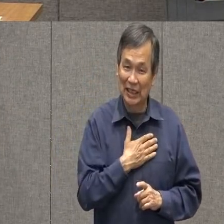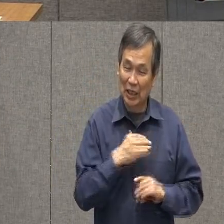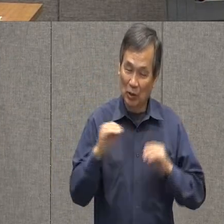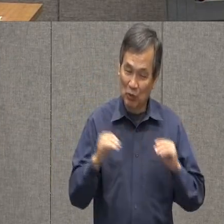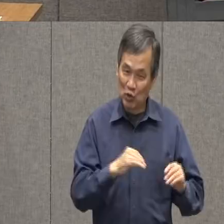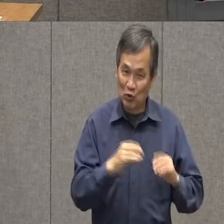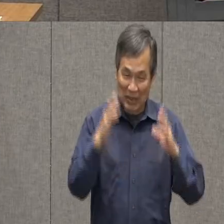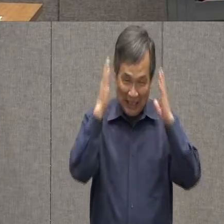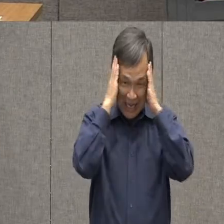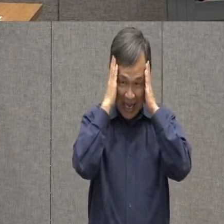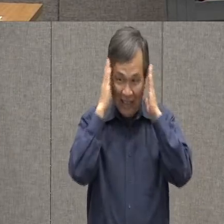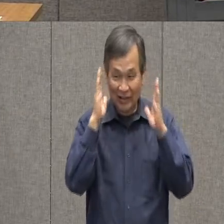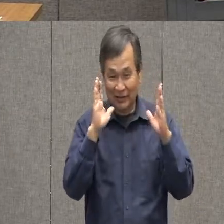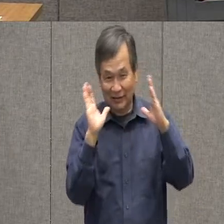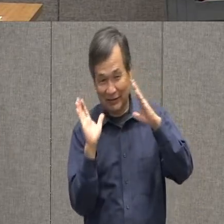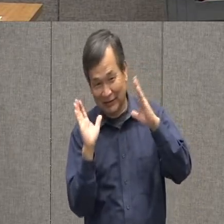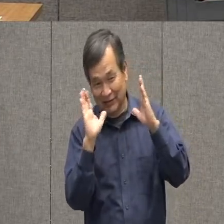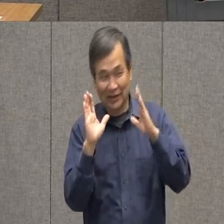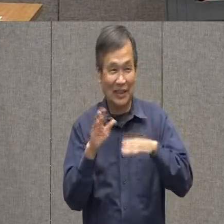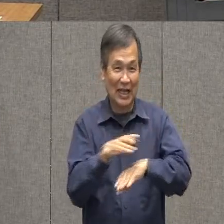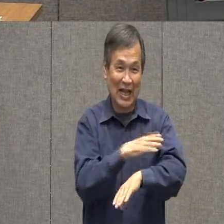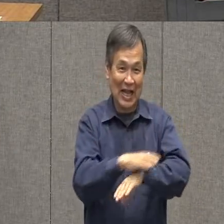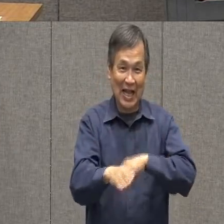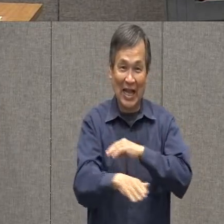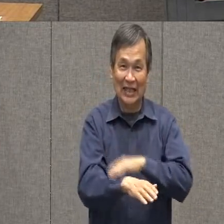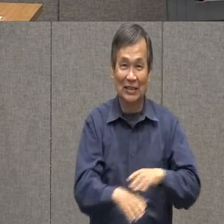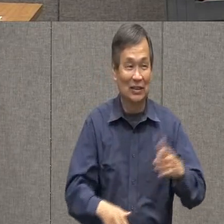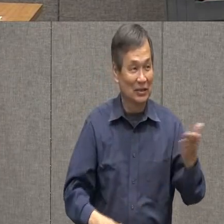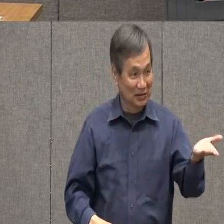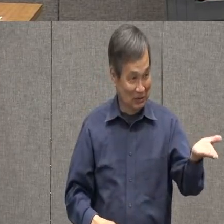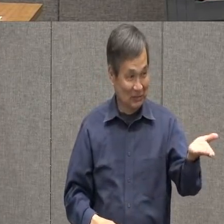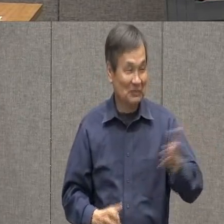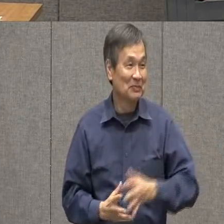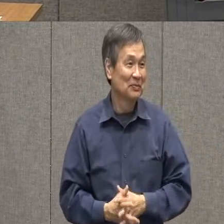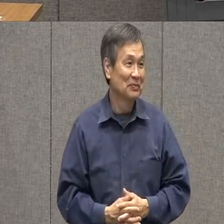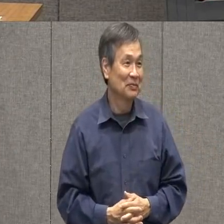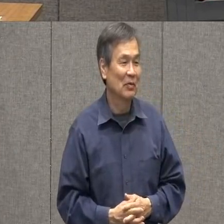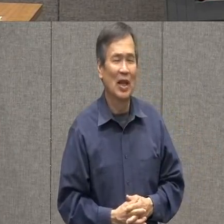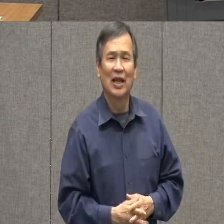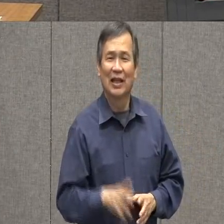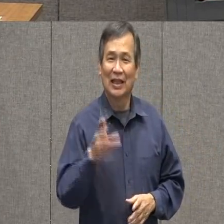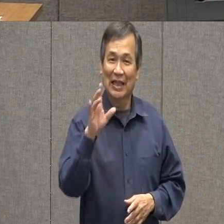I have my hands out, I have my legs out diagonally. And then, that's the whole point